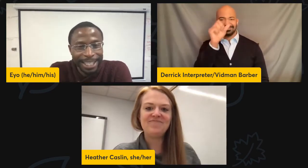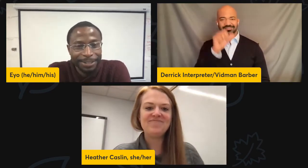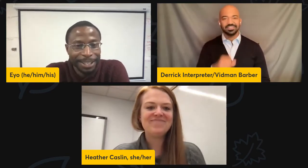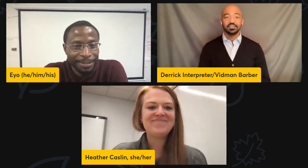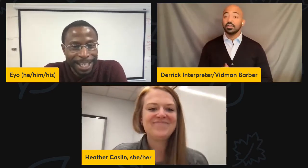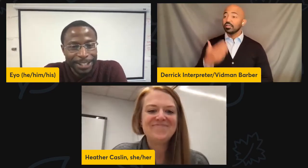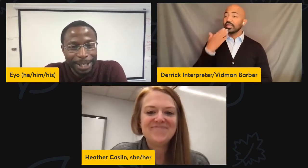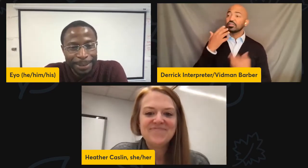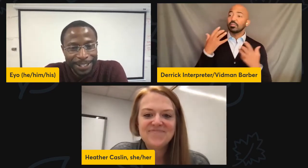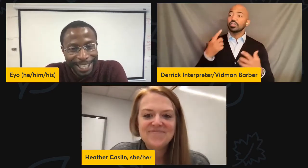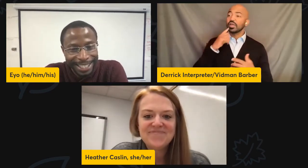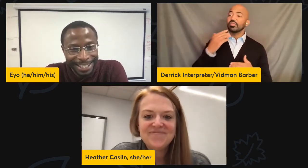Thanks for the invitation. I appreciate it.